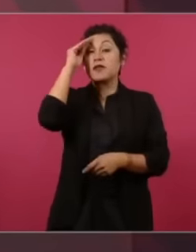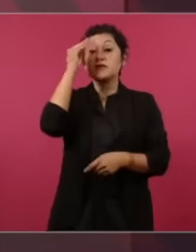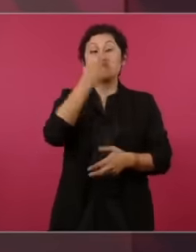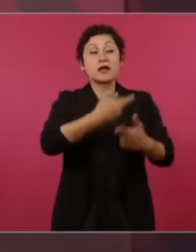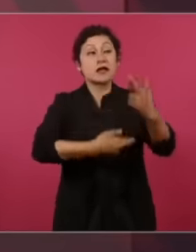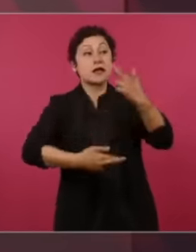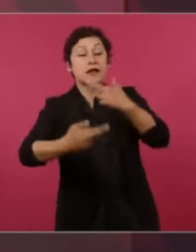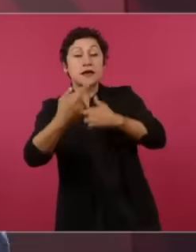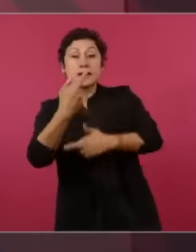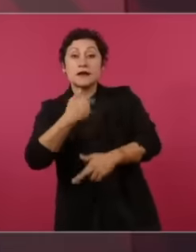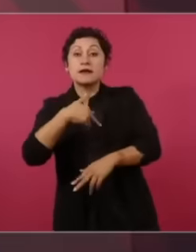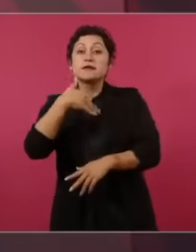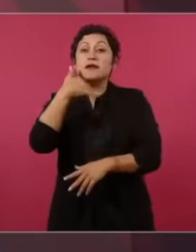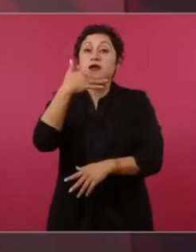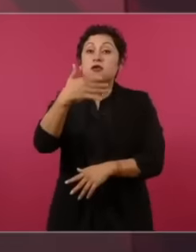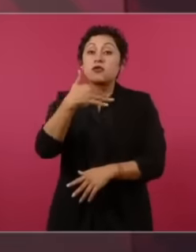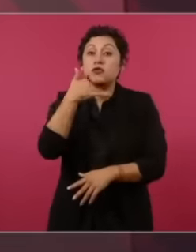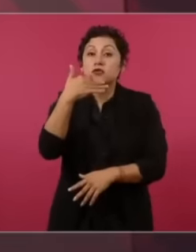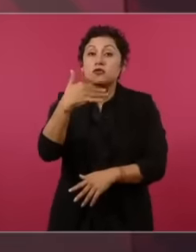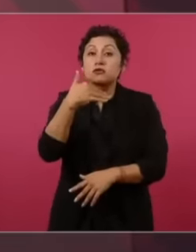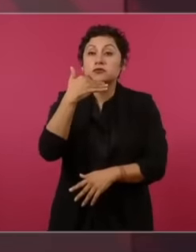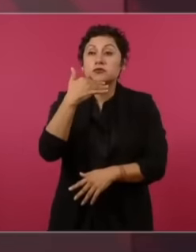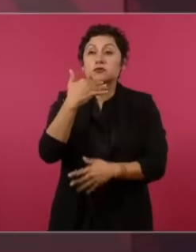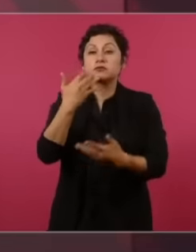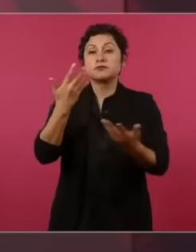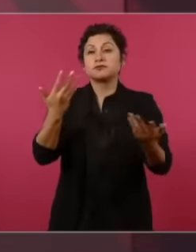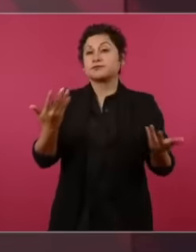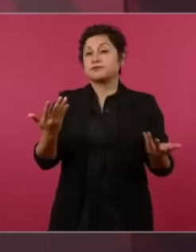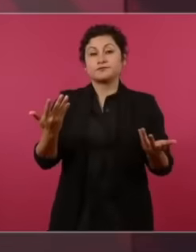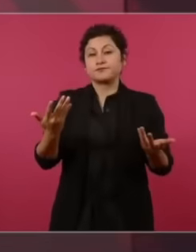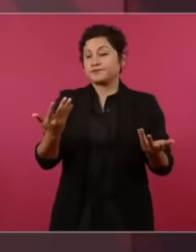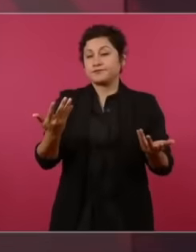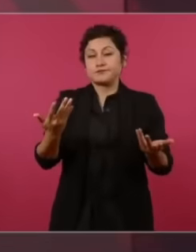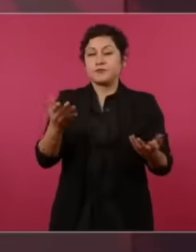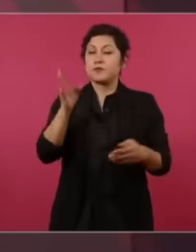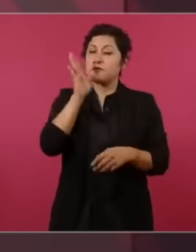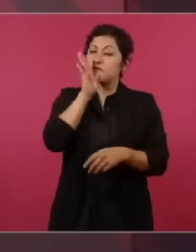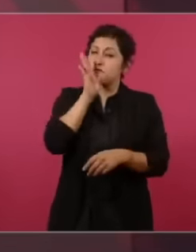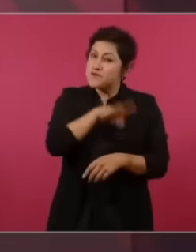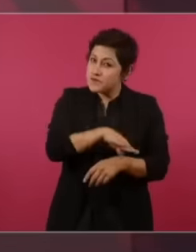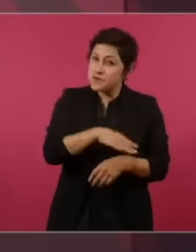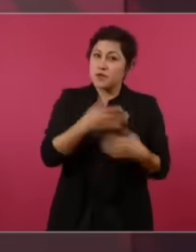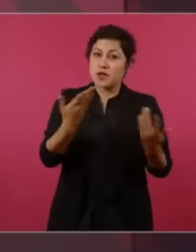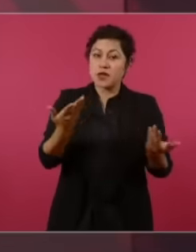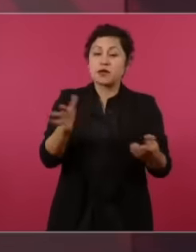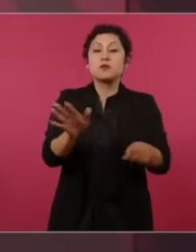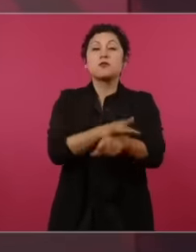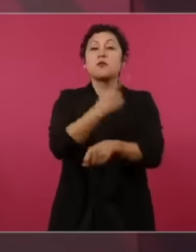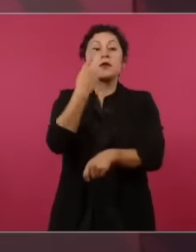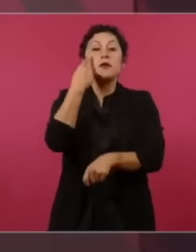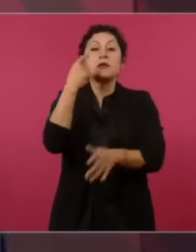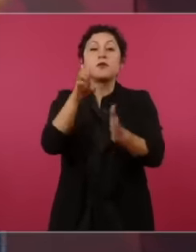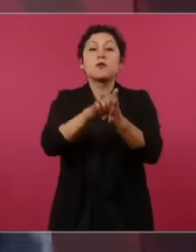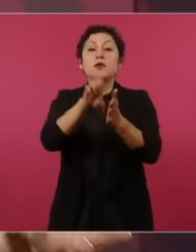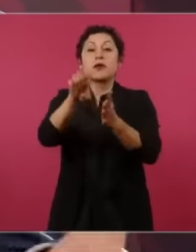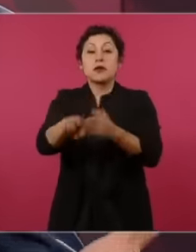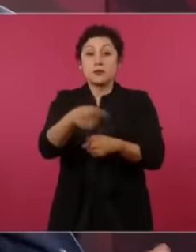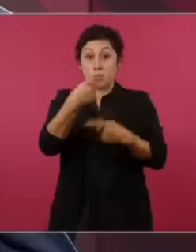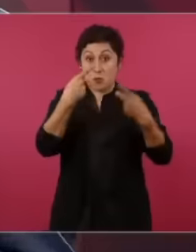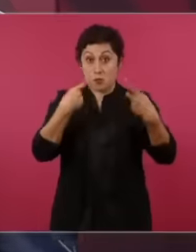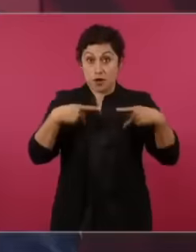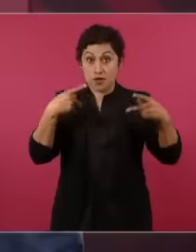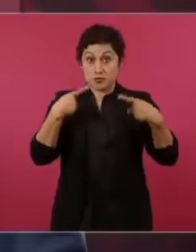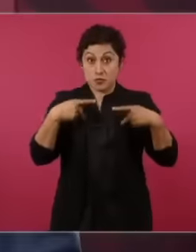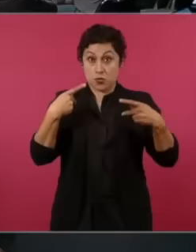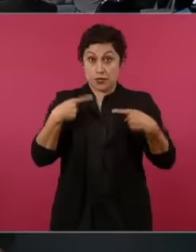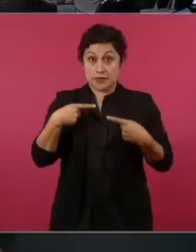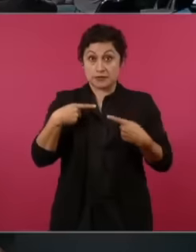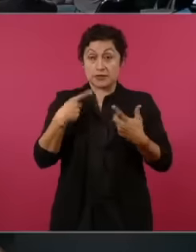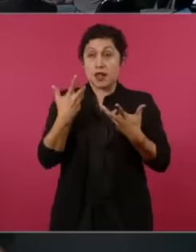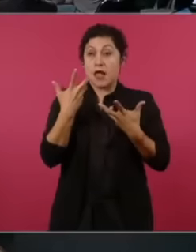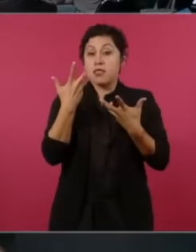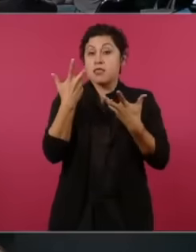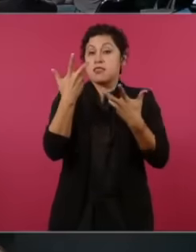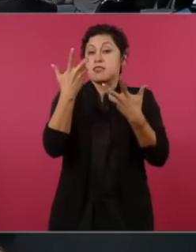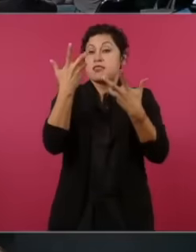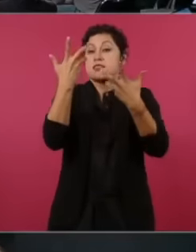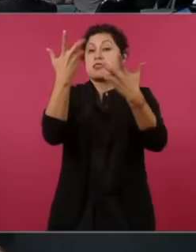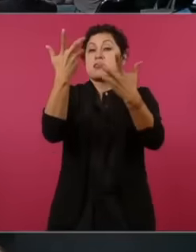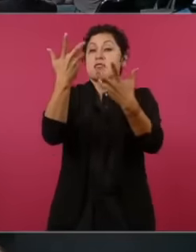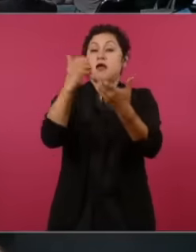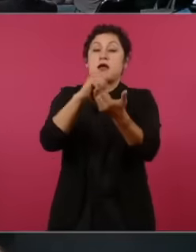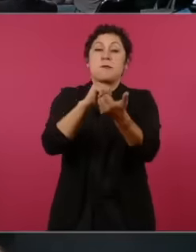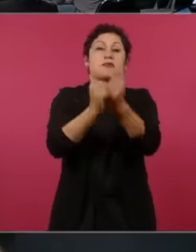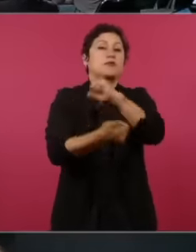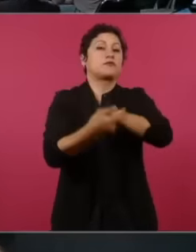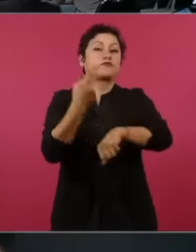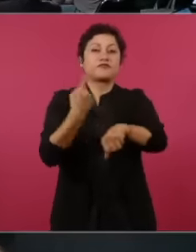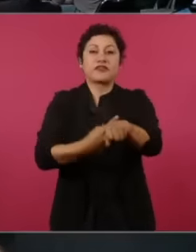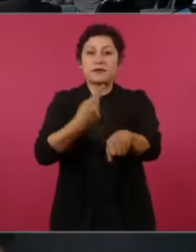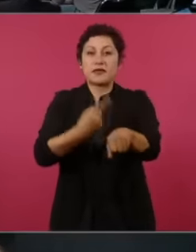they get sick from the ambition for money they become irrational they no longer care about the